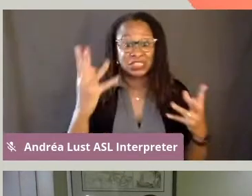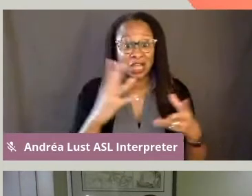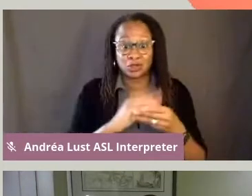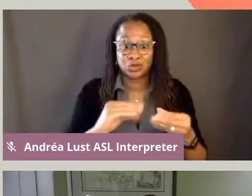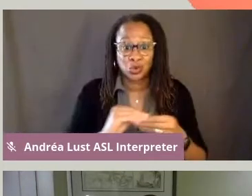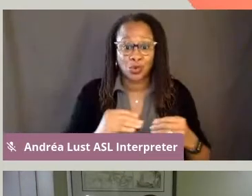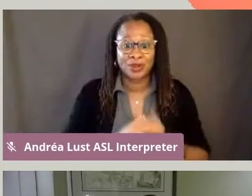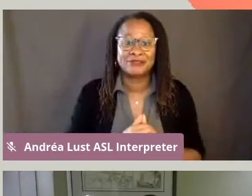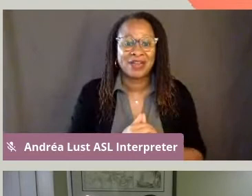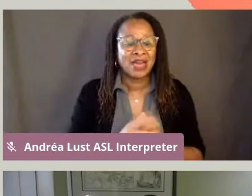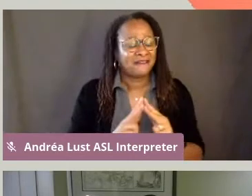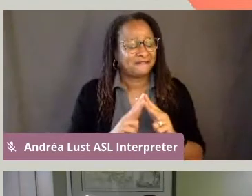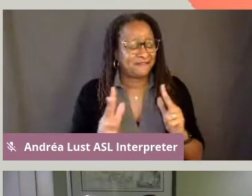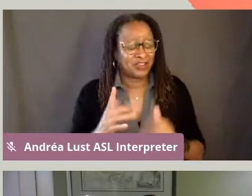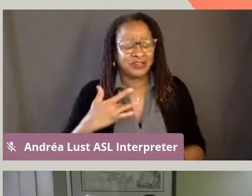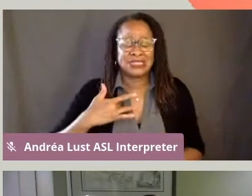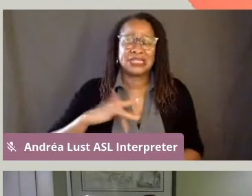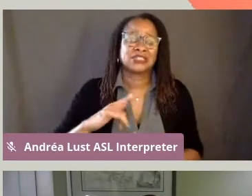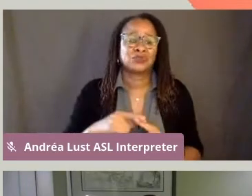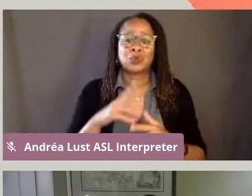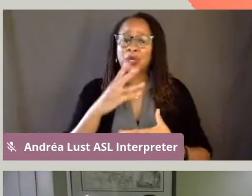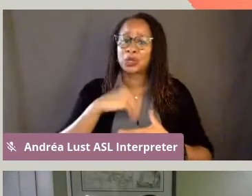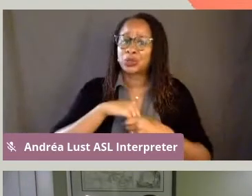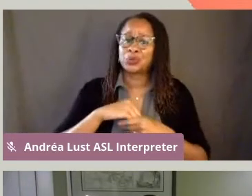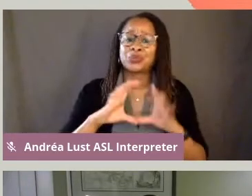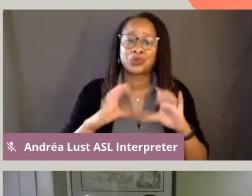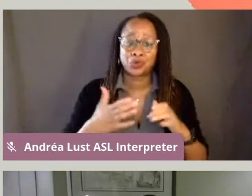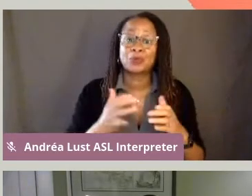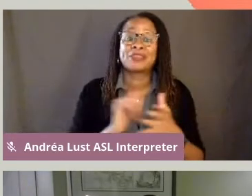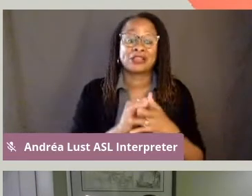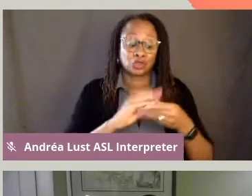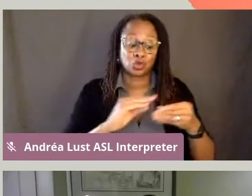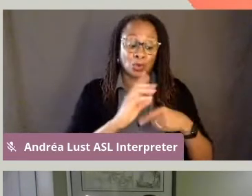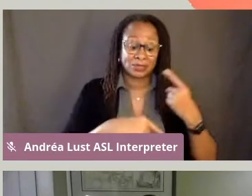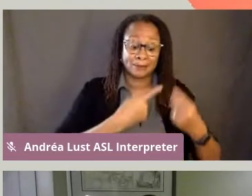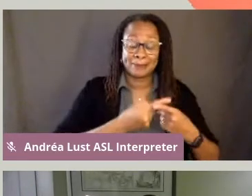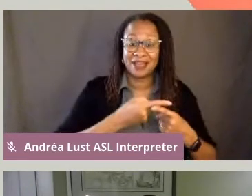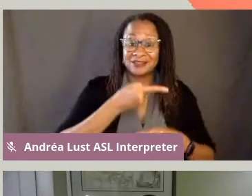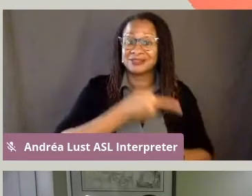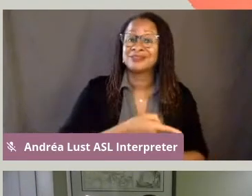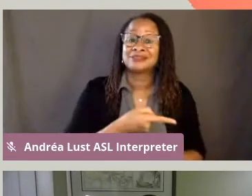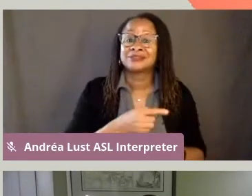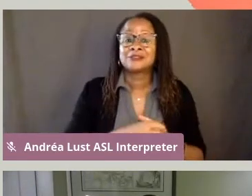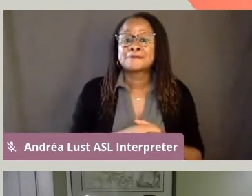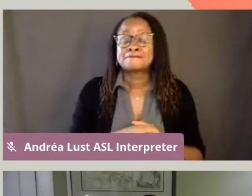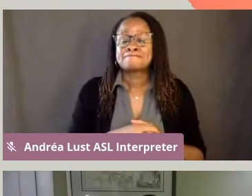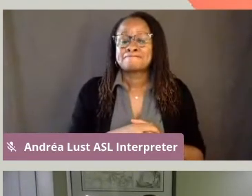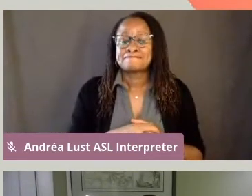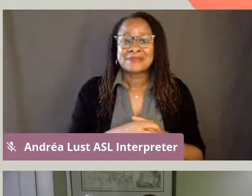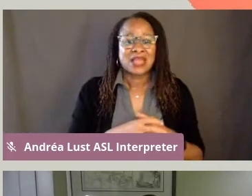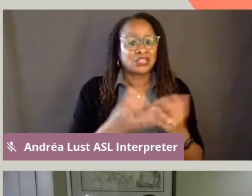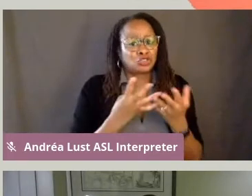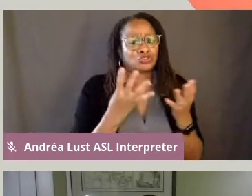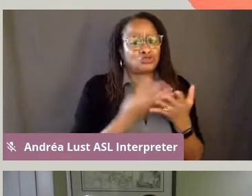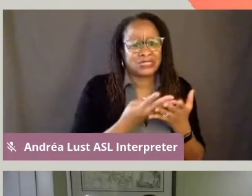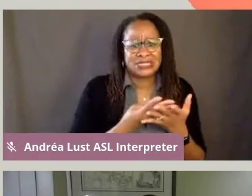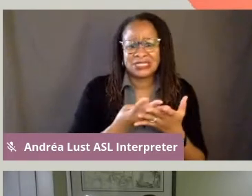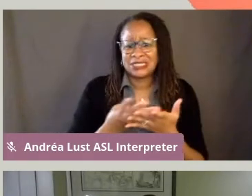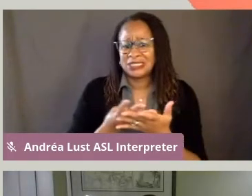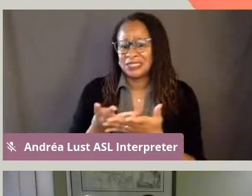They were very sensitive to including the group that it was about. And that has many screenings as we had with, you know,